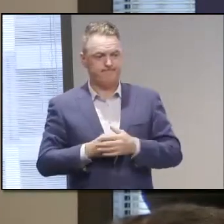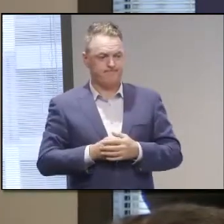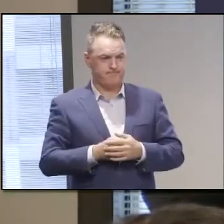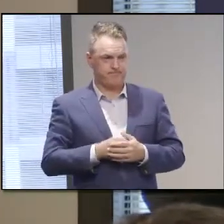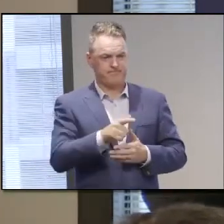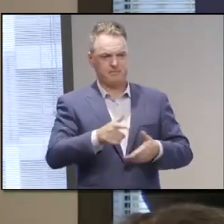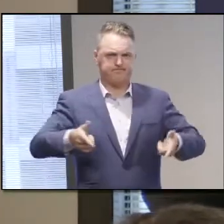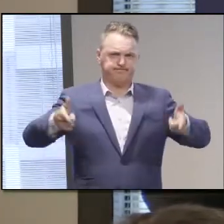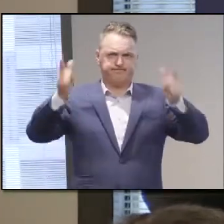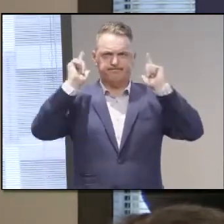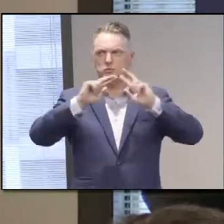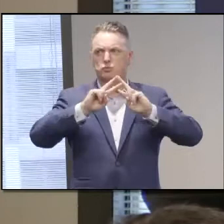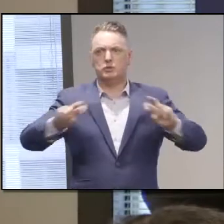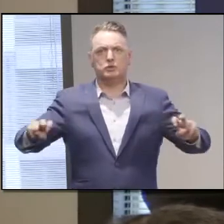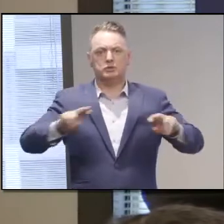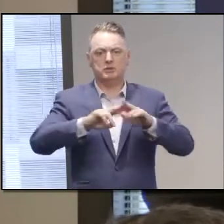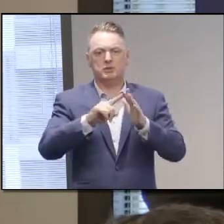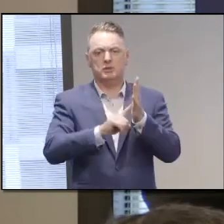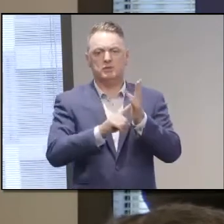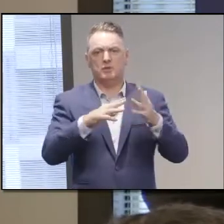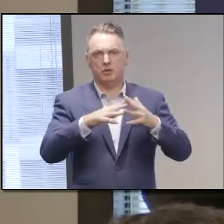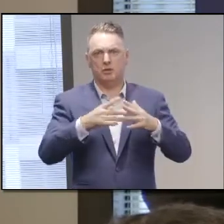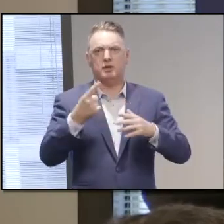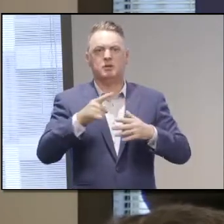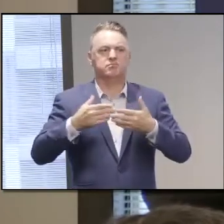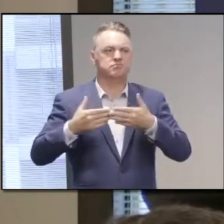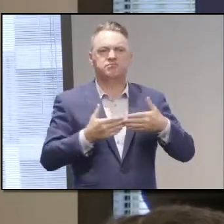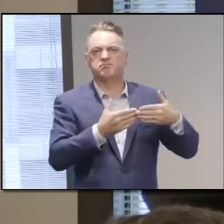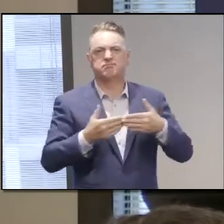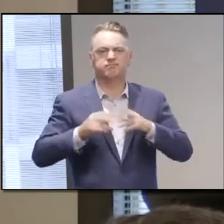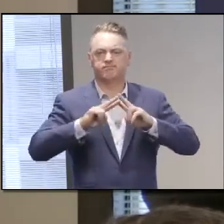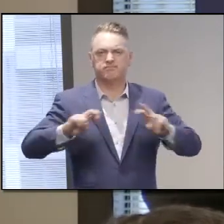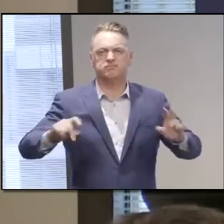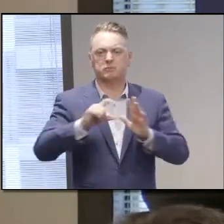Principal Research Fellow and a paediatric respiratory physician. He's got extensive research